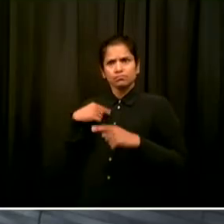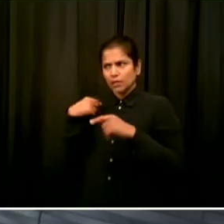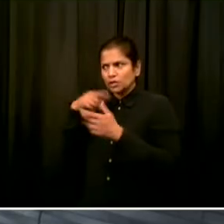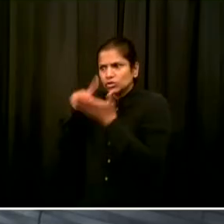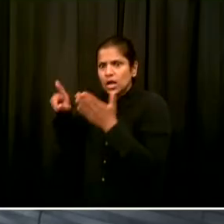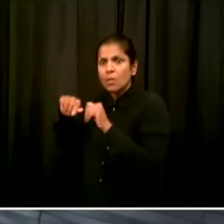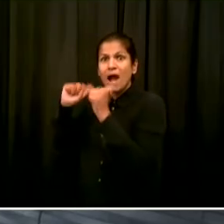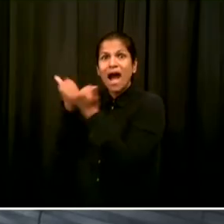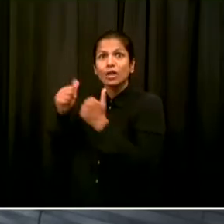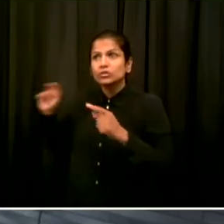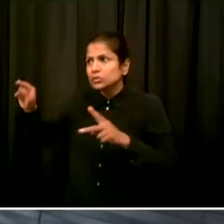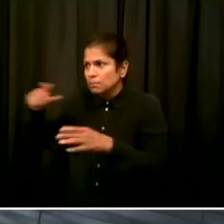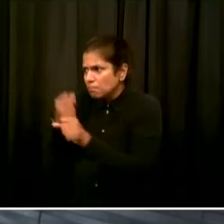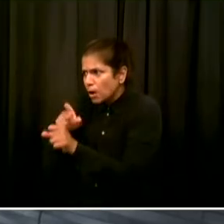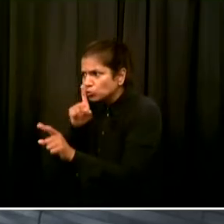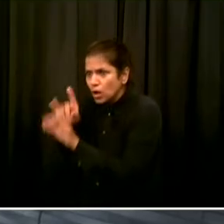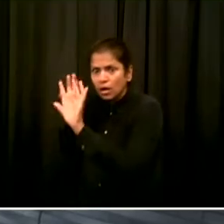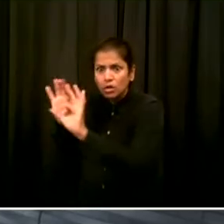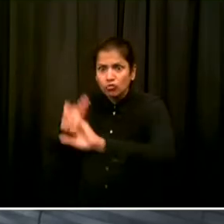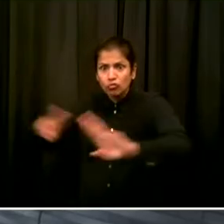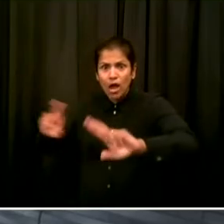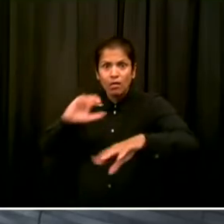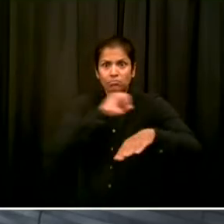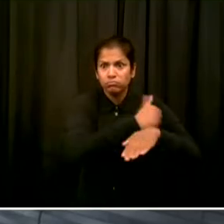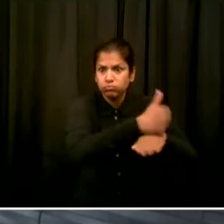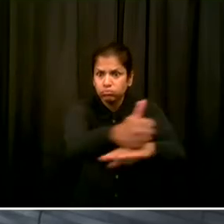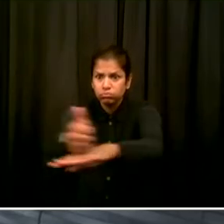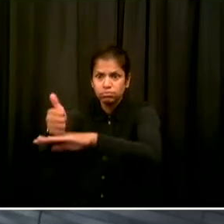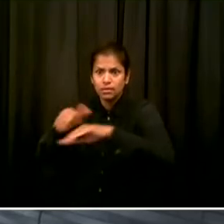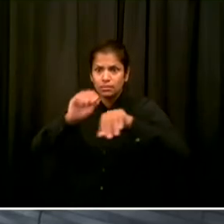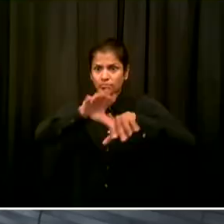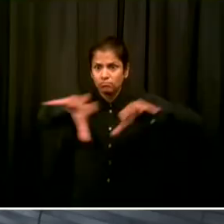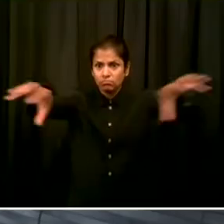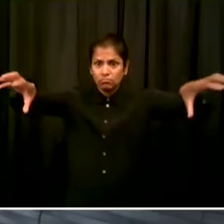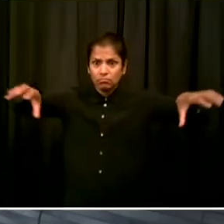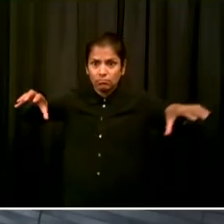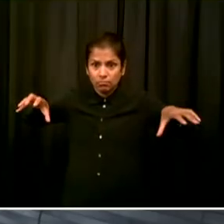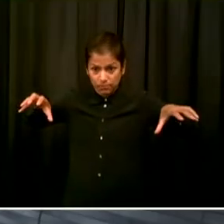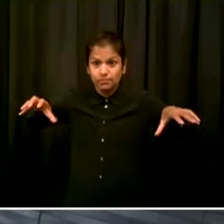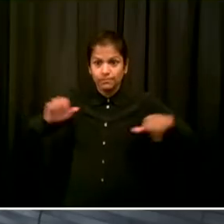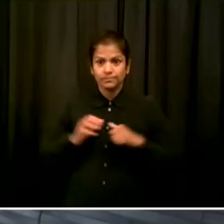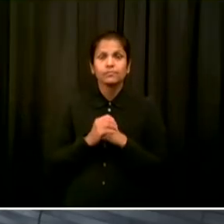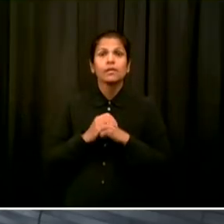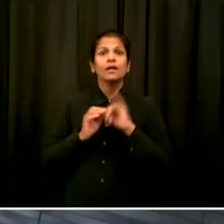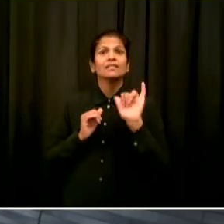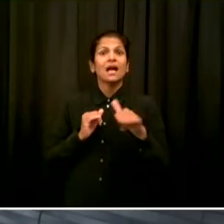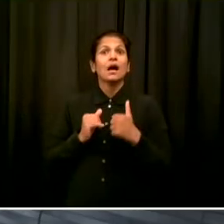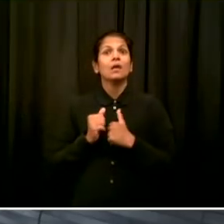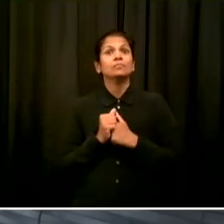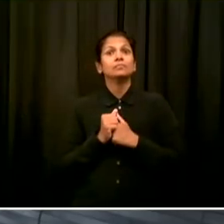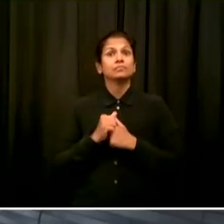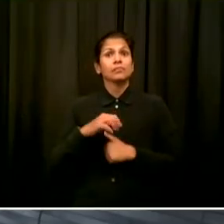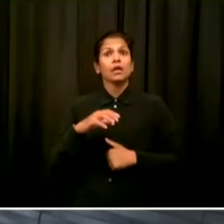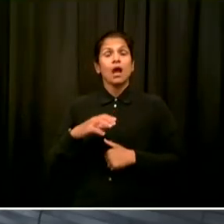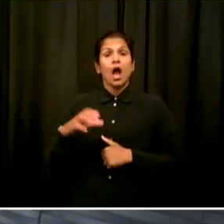SAY NDHIT. YOU CAN SEE THE GREAT WORK OUR CITY TEAM DDI GETTING THIS SET